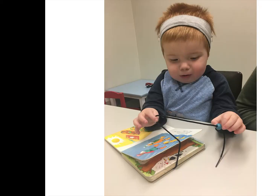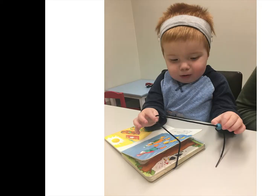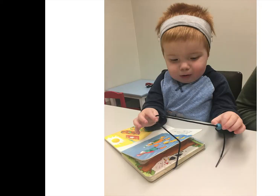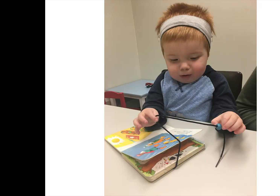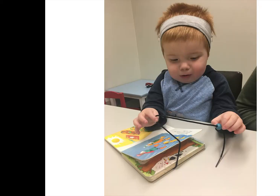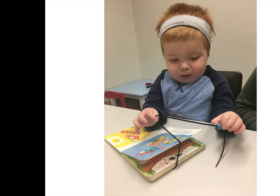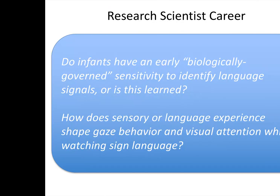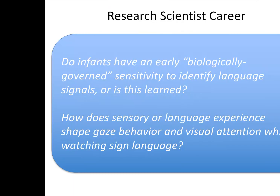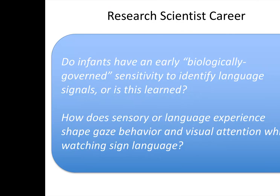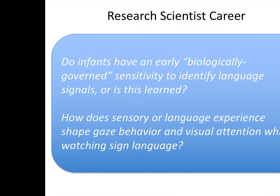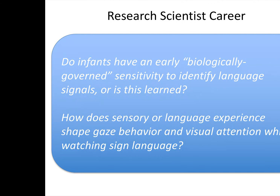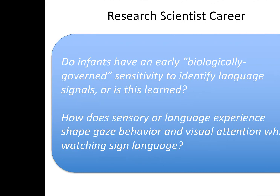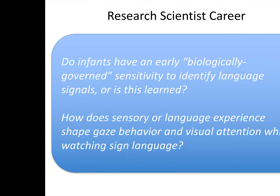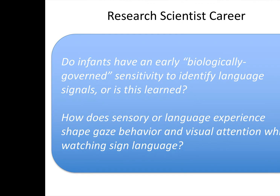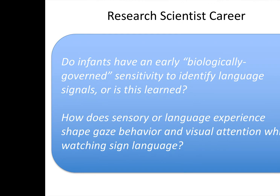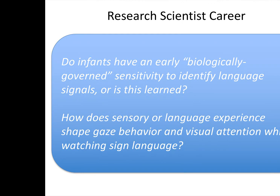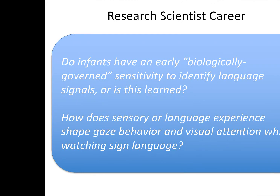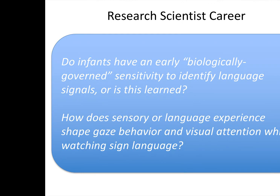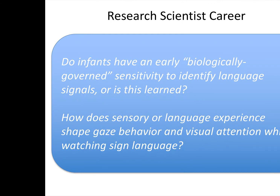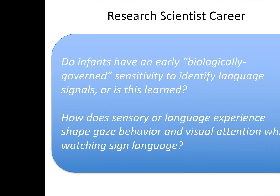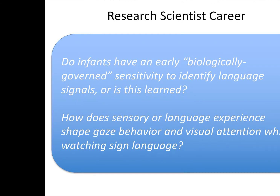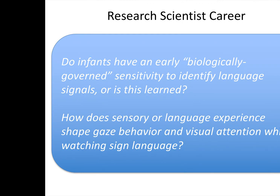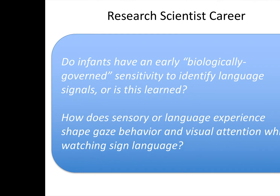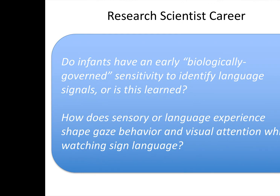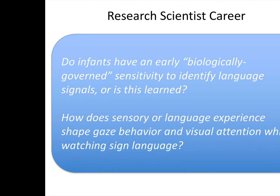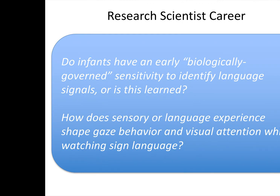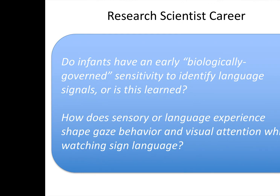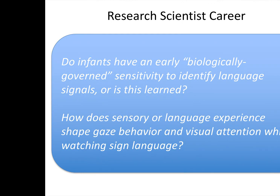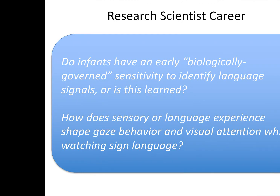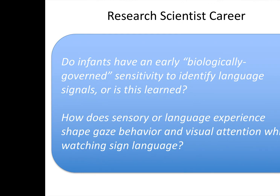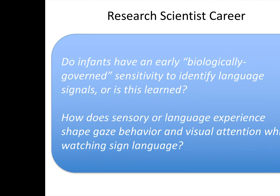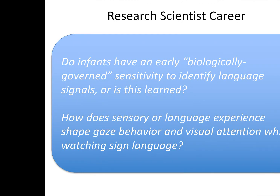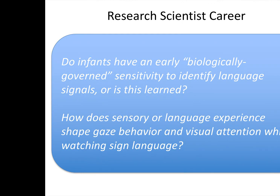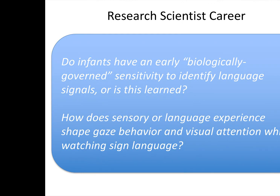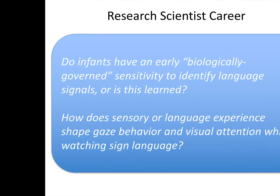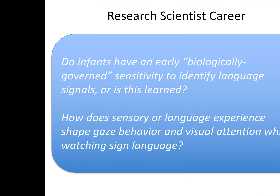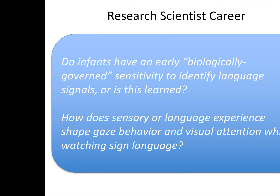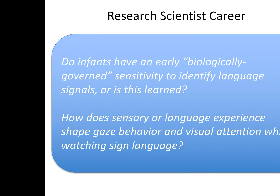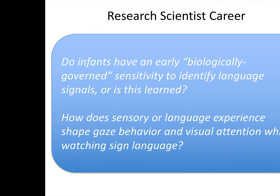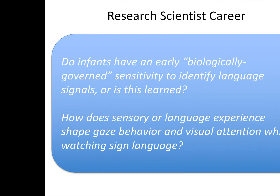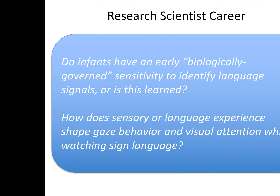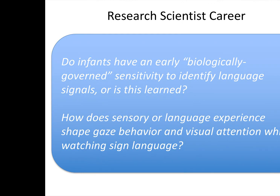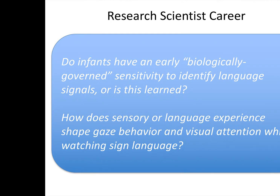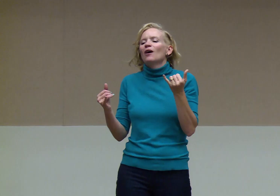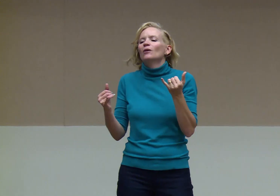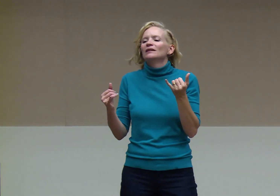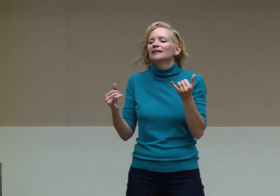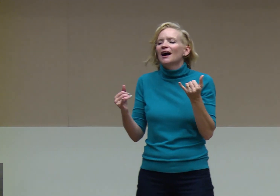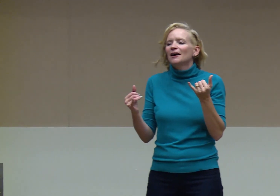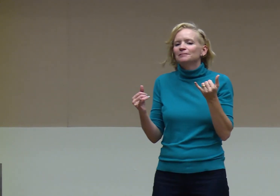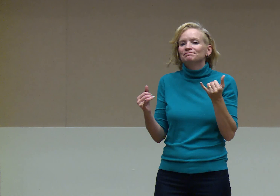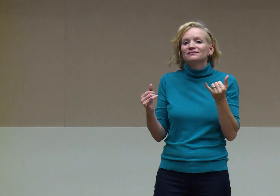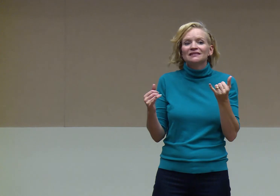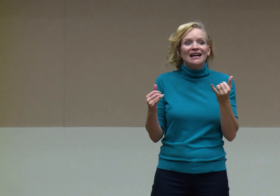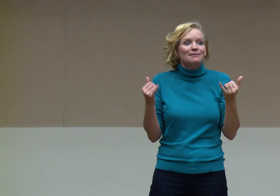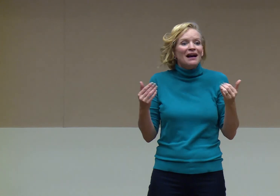So you can tell them apart because of the headbands that they wear. So they help keep the implants on and you can tell them apart.